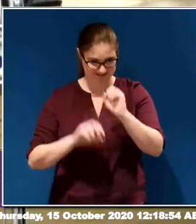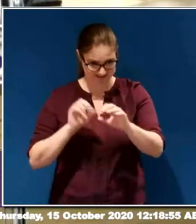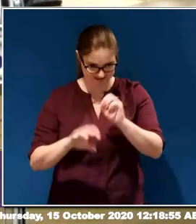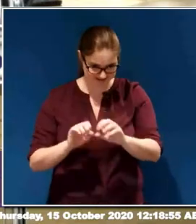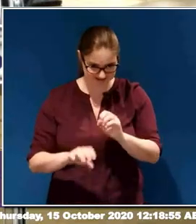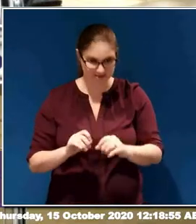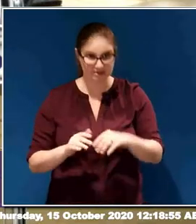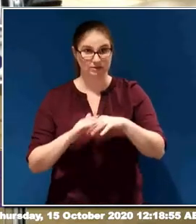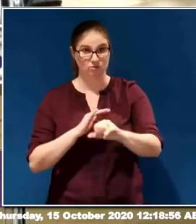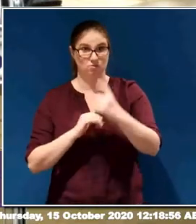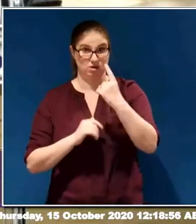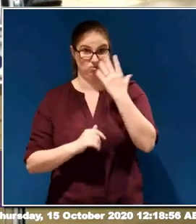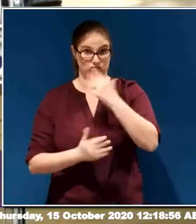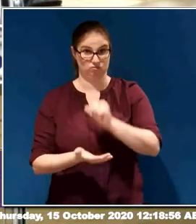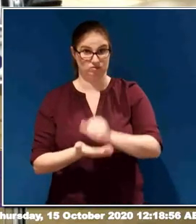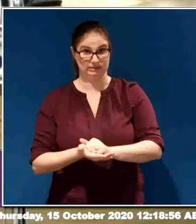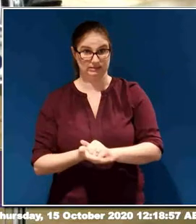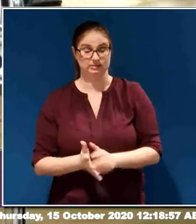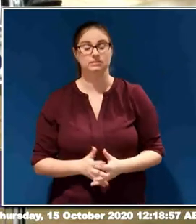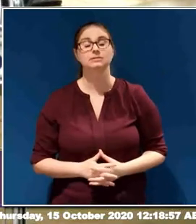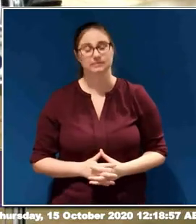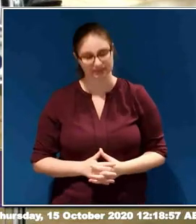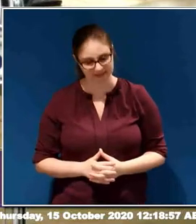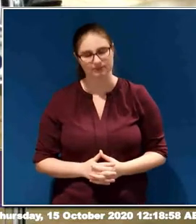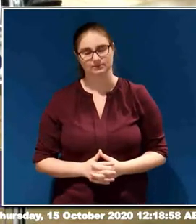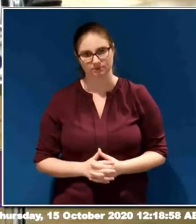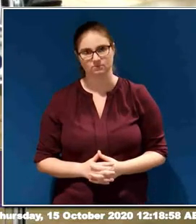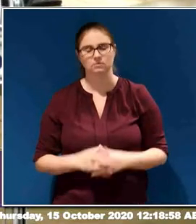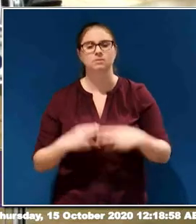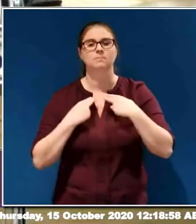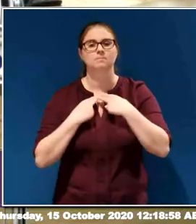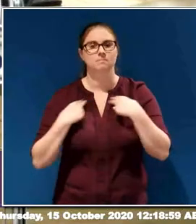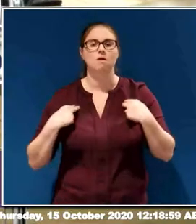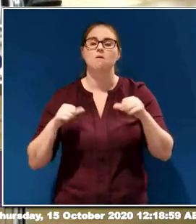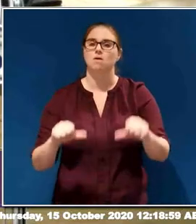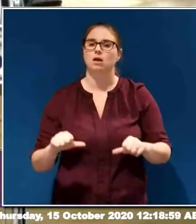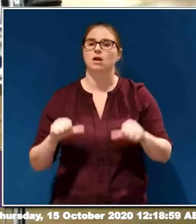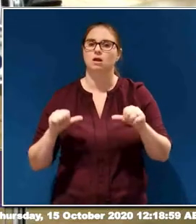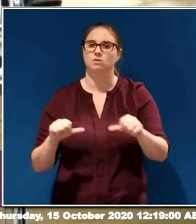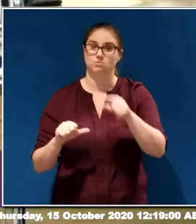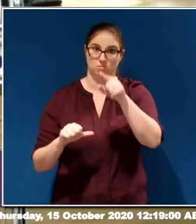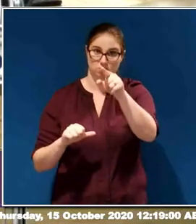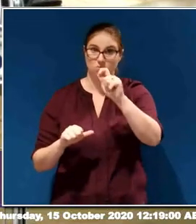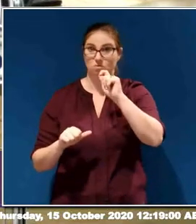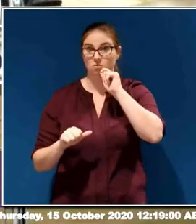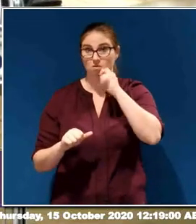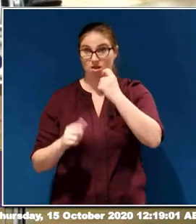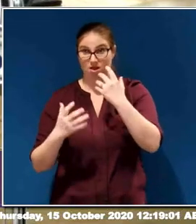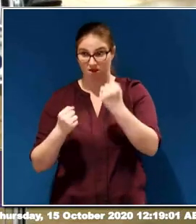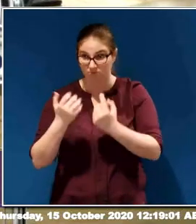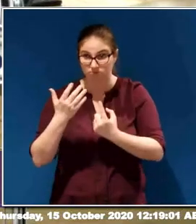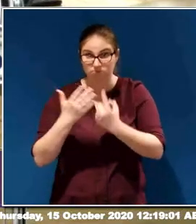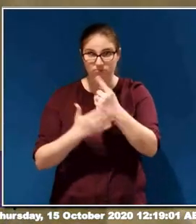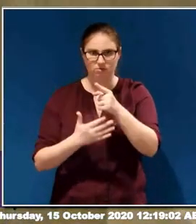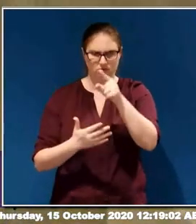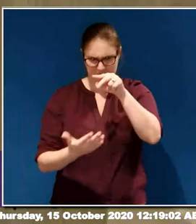And you would have experienced occasions in which it appeared to you that that information was, in fact, incomplete? That's correct.